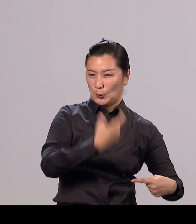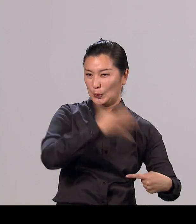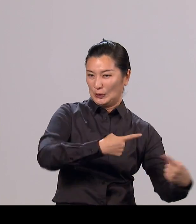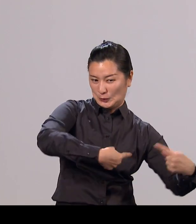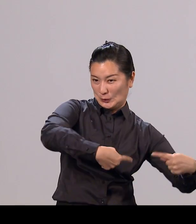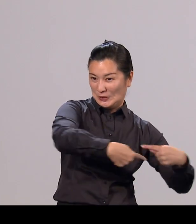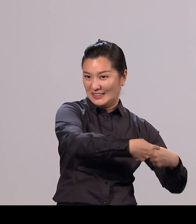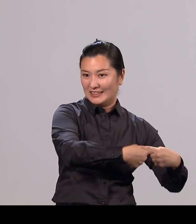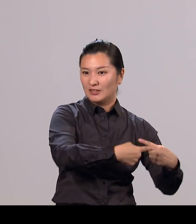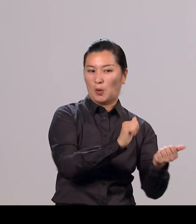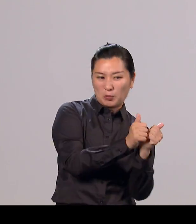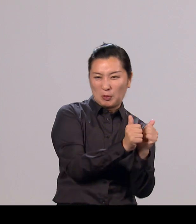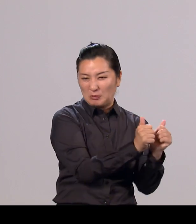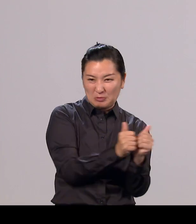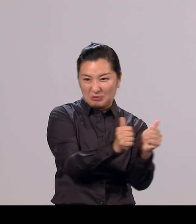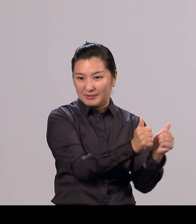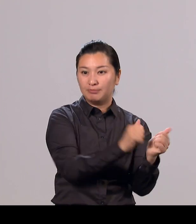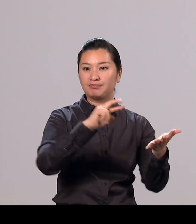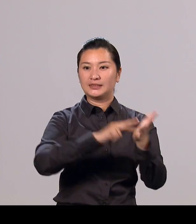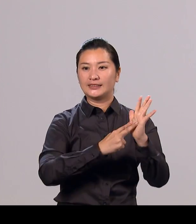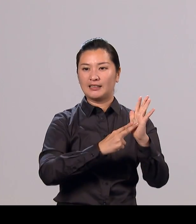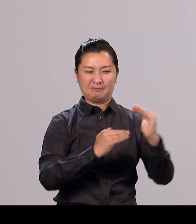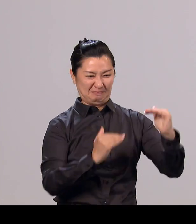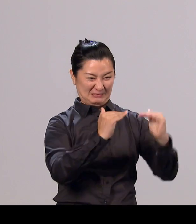Not quite level. Taxis still have some extra rules.